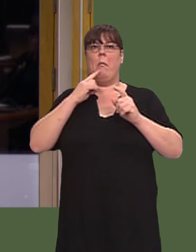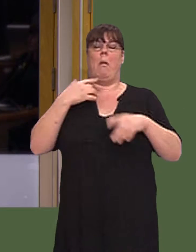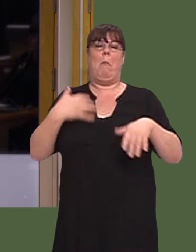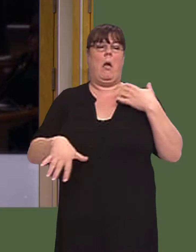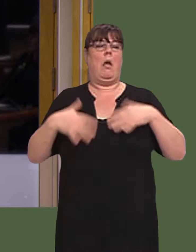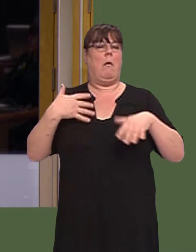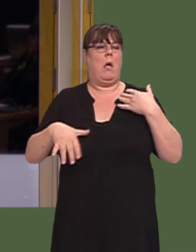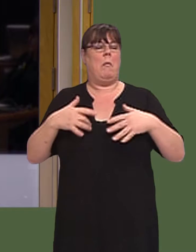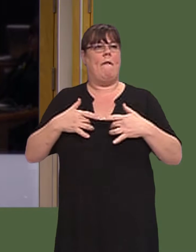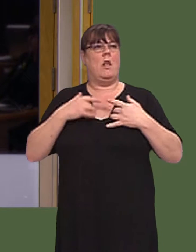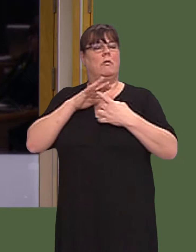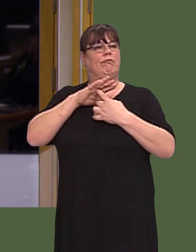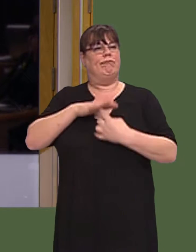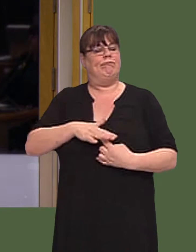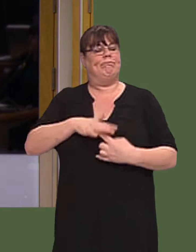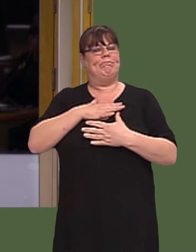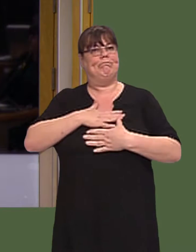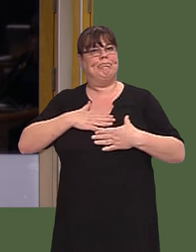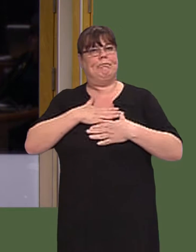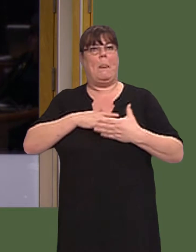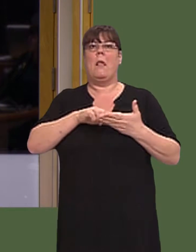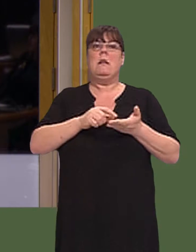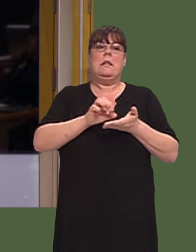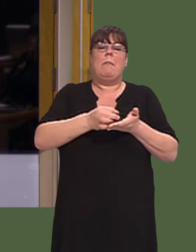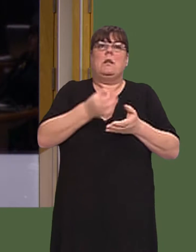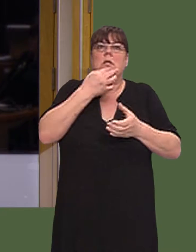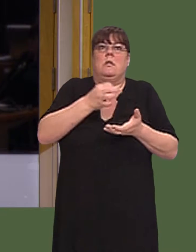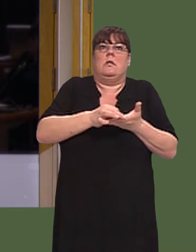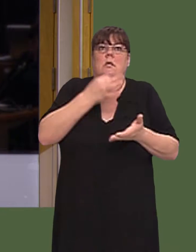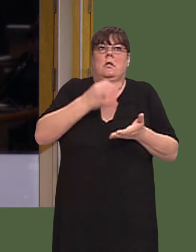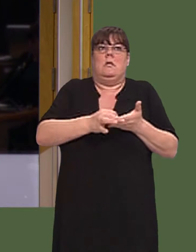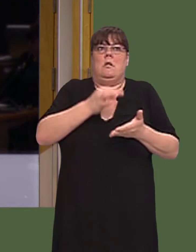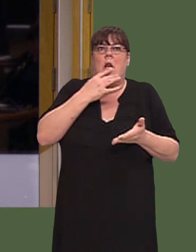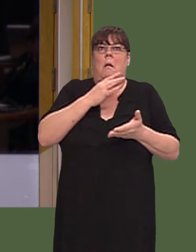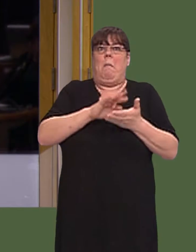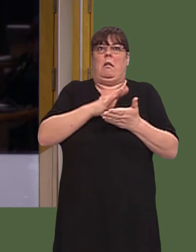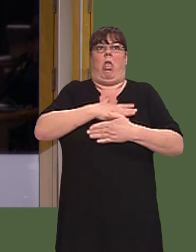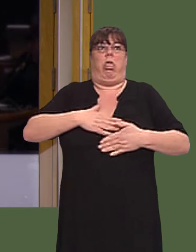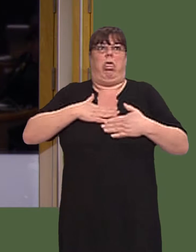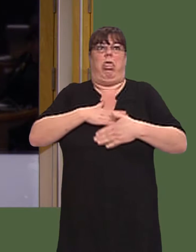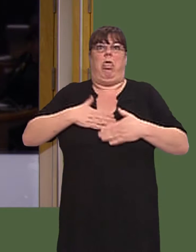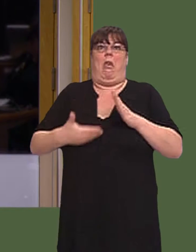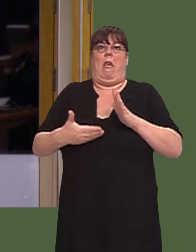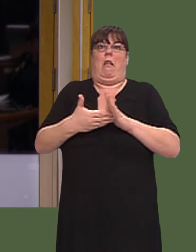know this for myselfóand they can be taking painkillers that lead to all kinds of side effects.